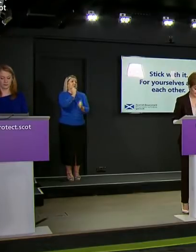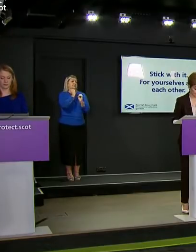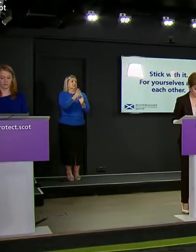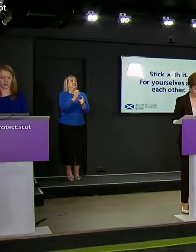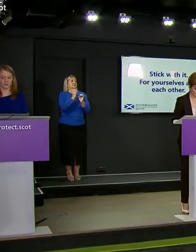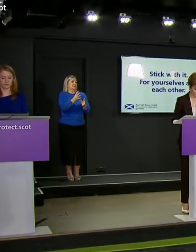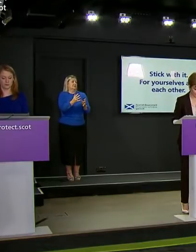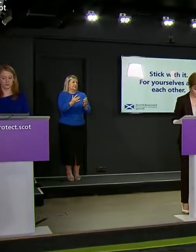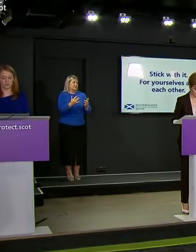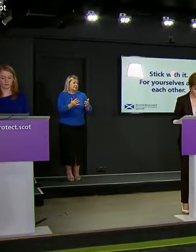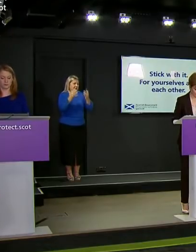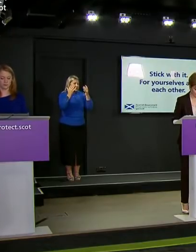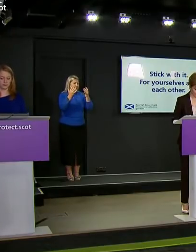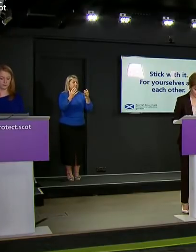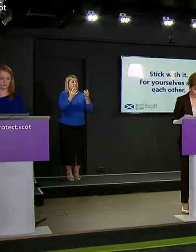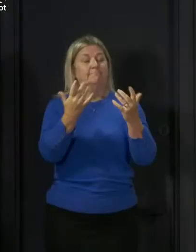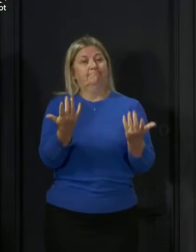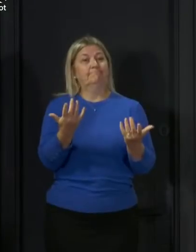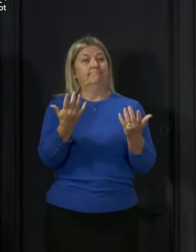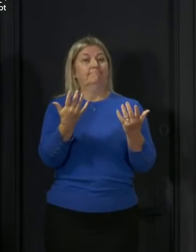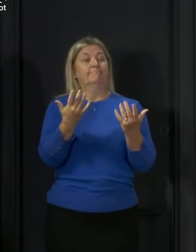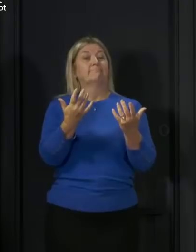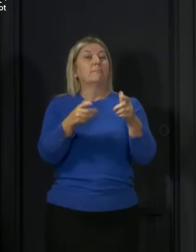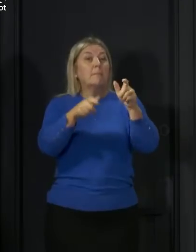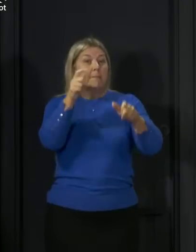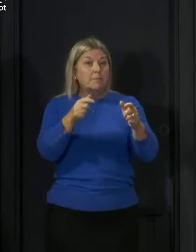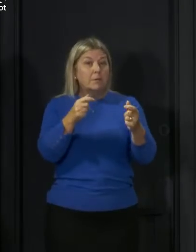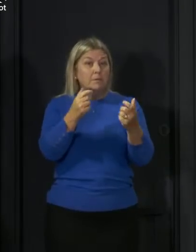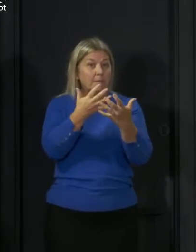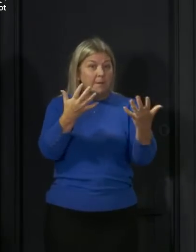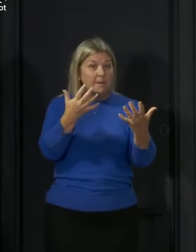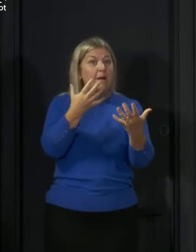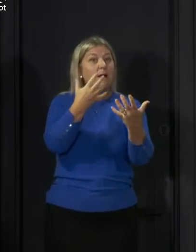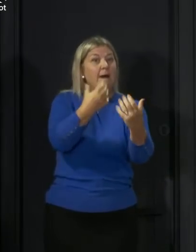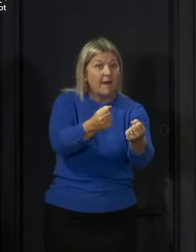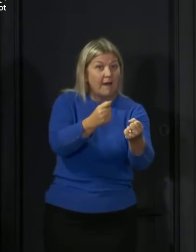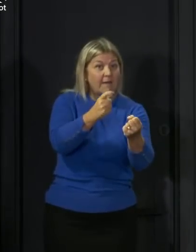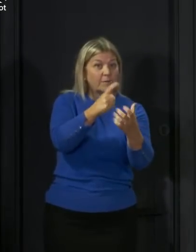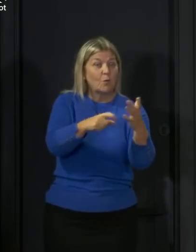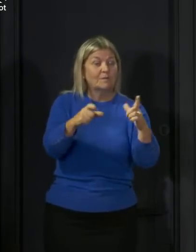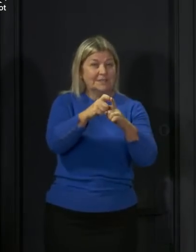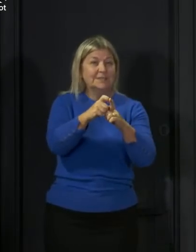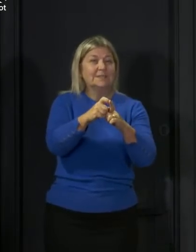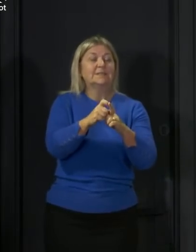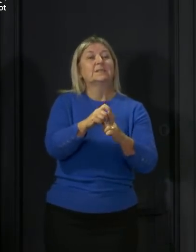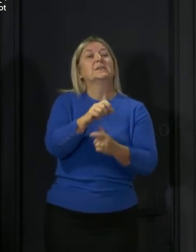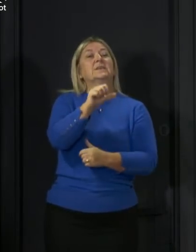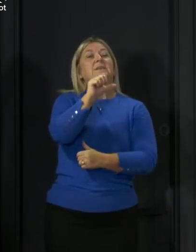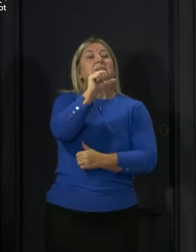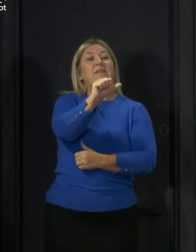The total number of positive cases reported in past 24 hours was 640.